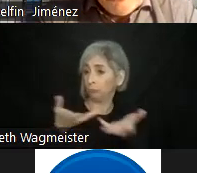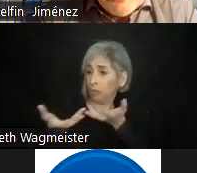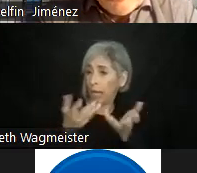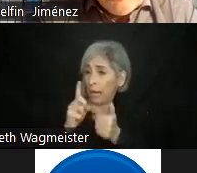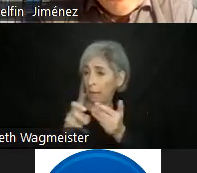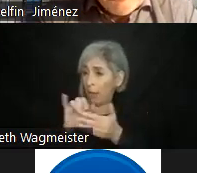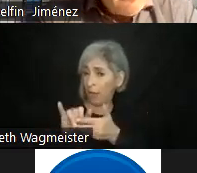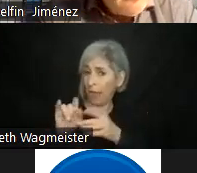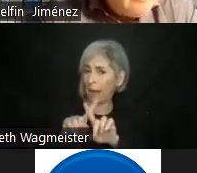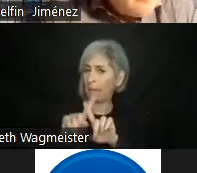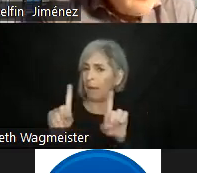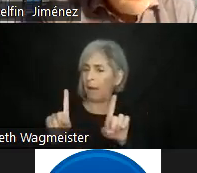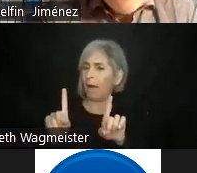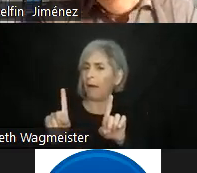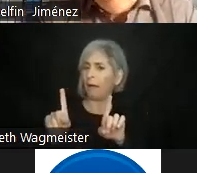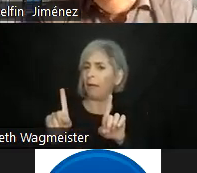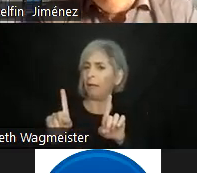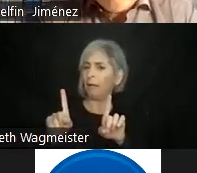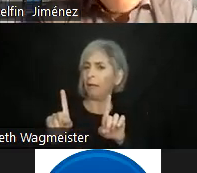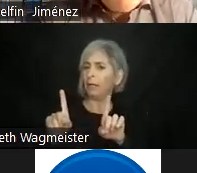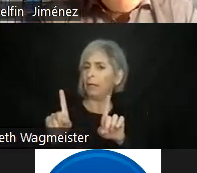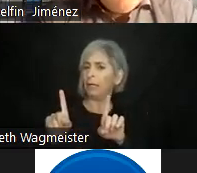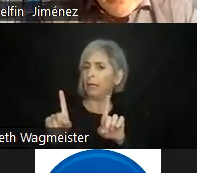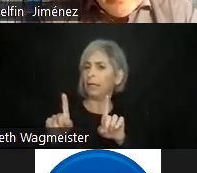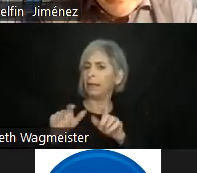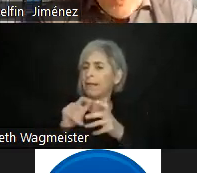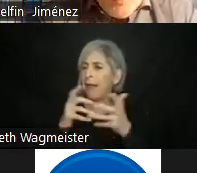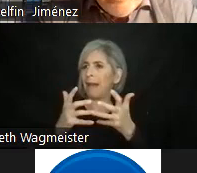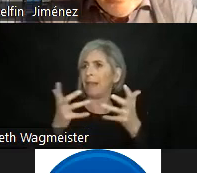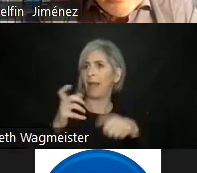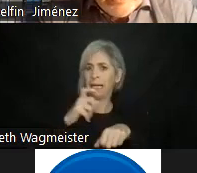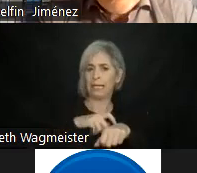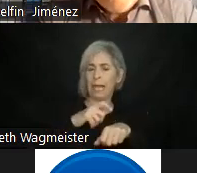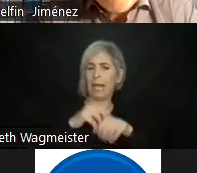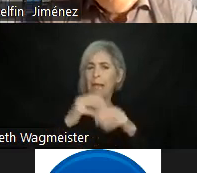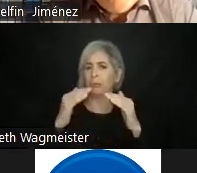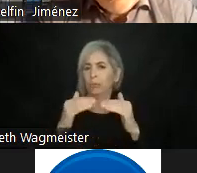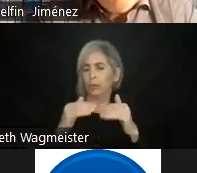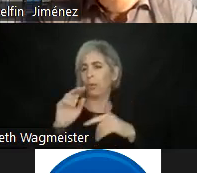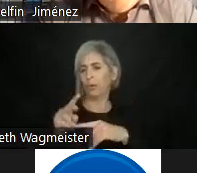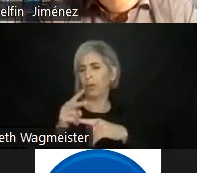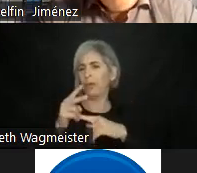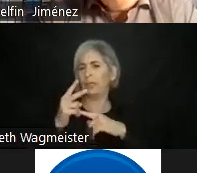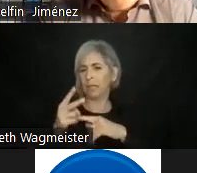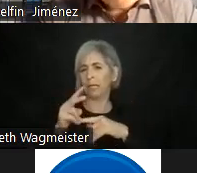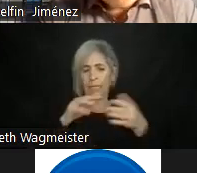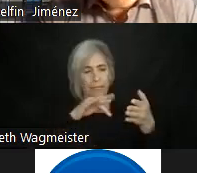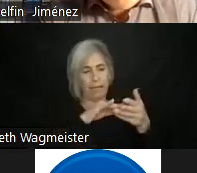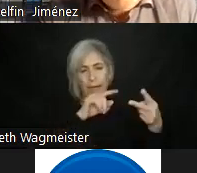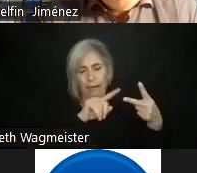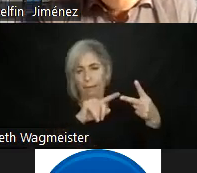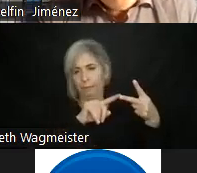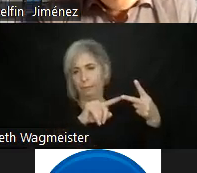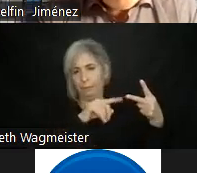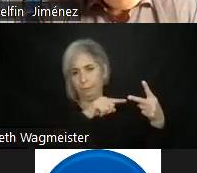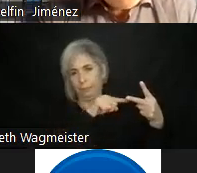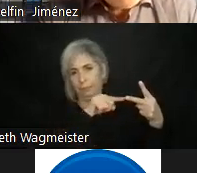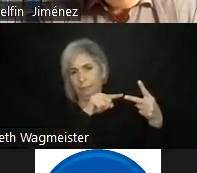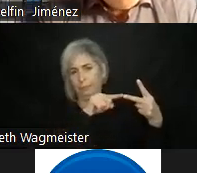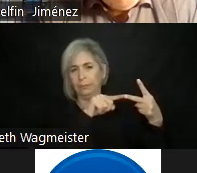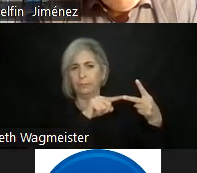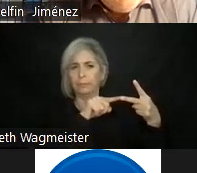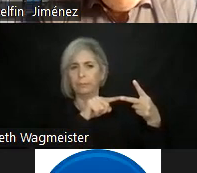But there is no time. Let's go with the second case study. The second case study is the